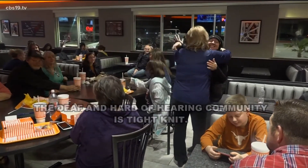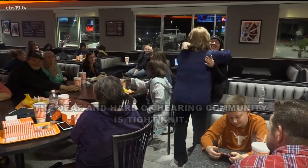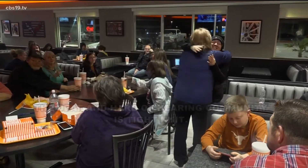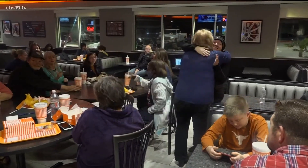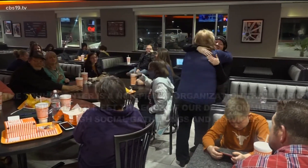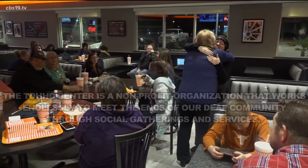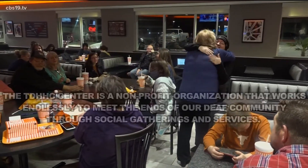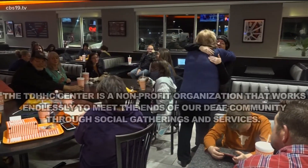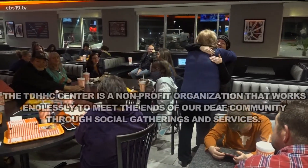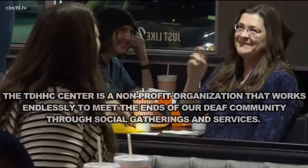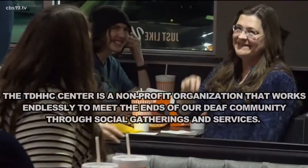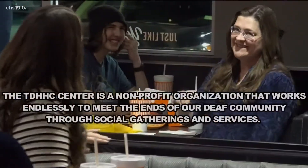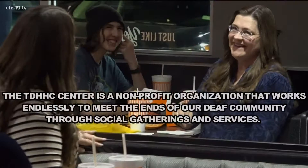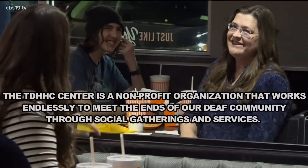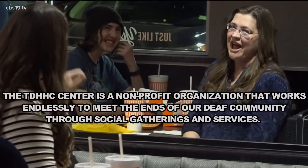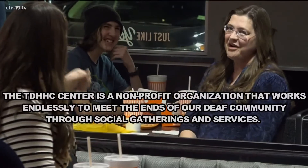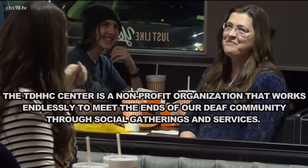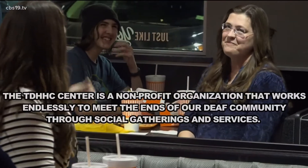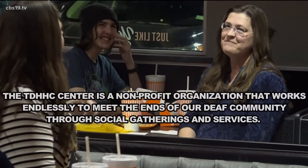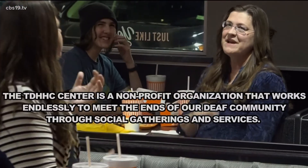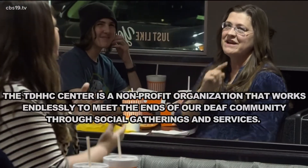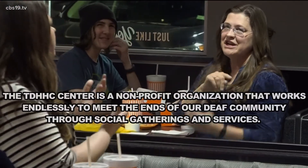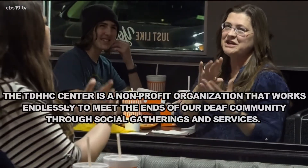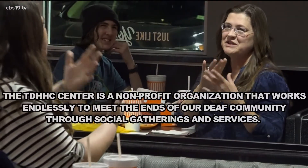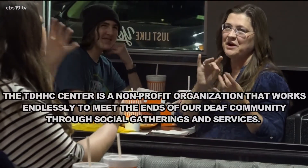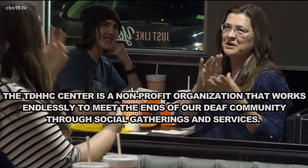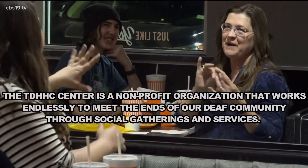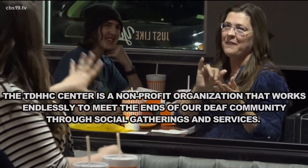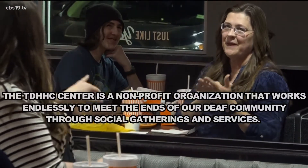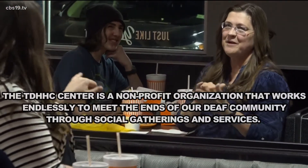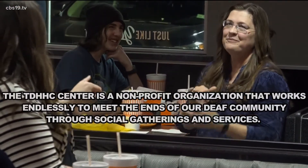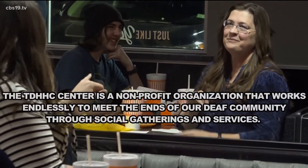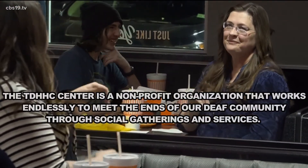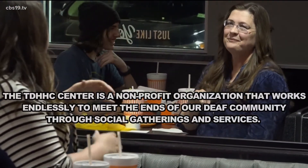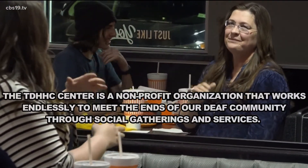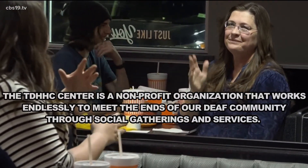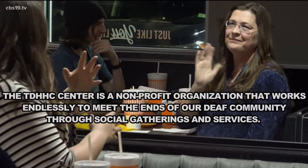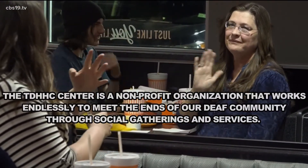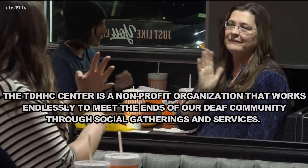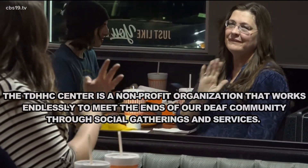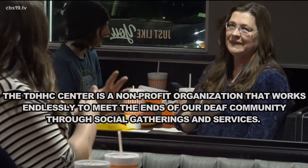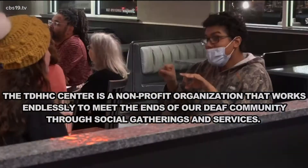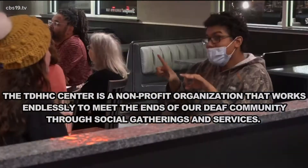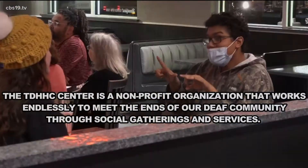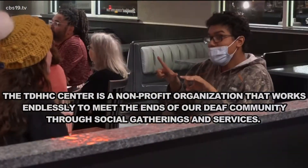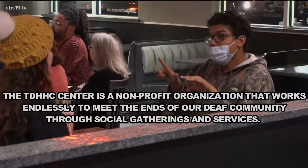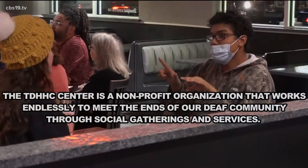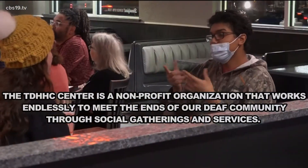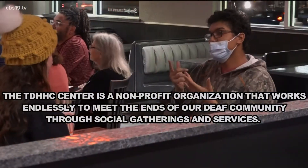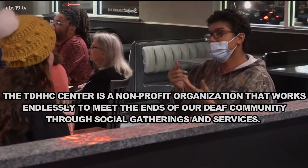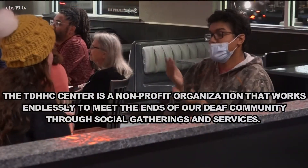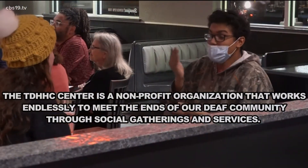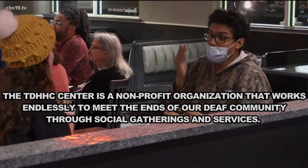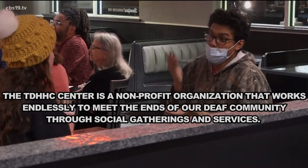Knit the TD IHC Center is a nonprofit organization that works endlessly to meet the needs of our deaf community